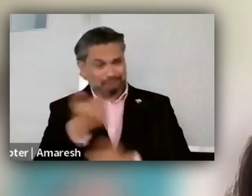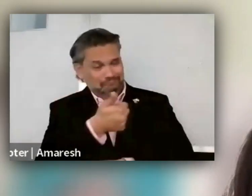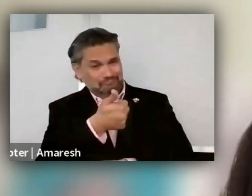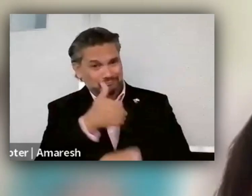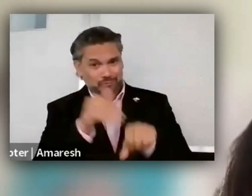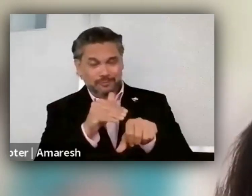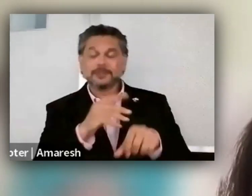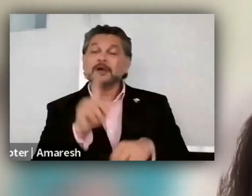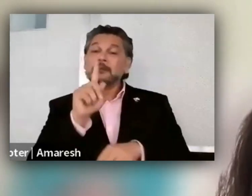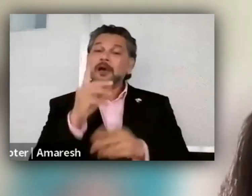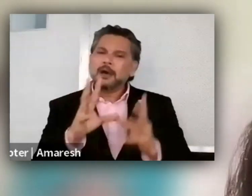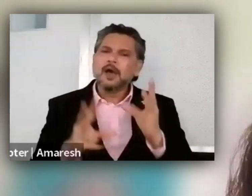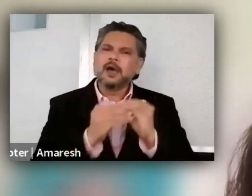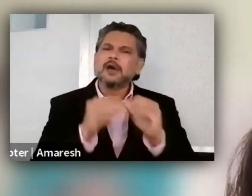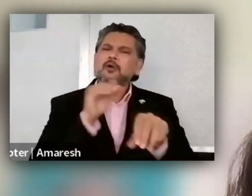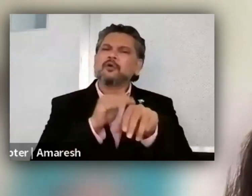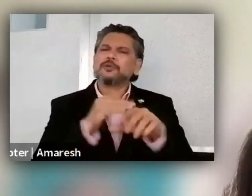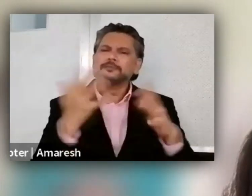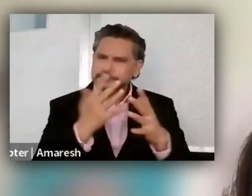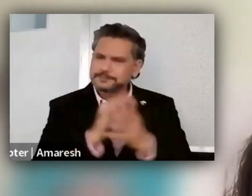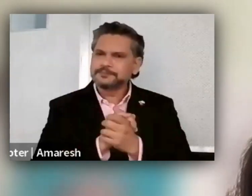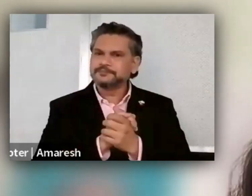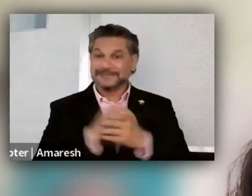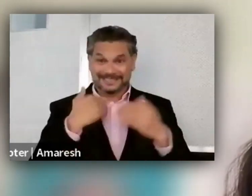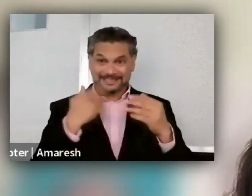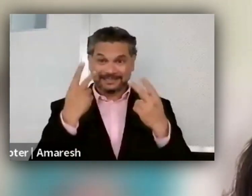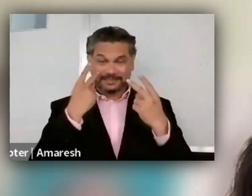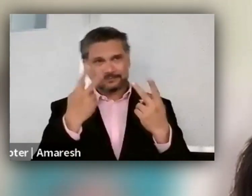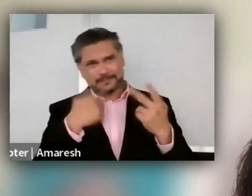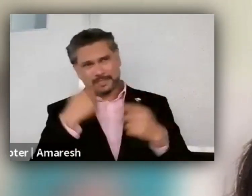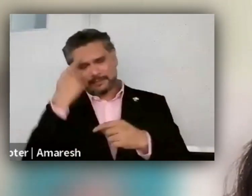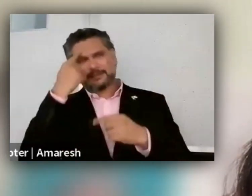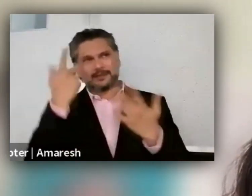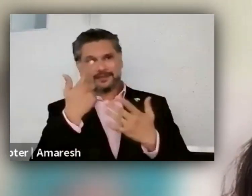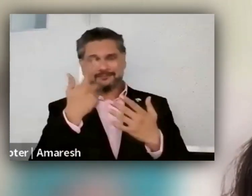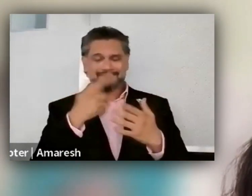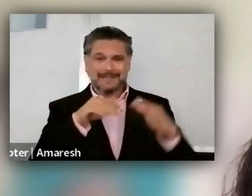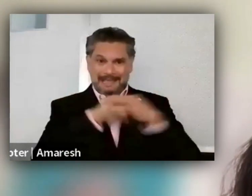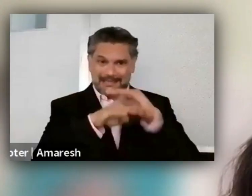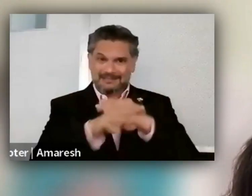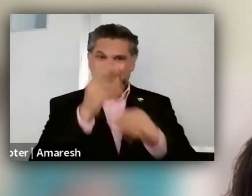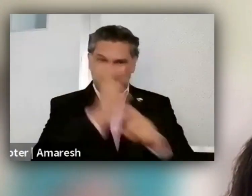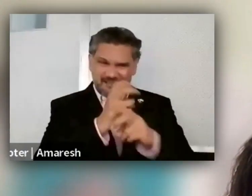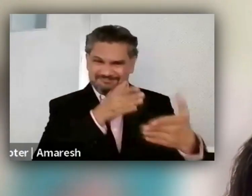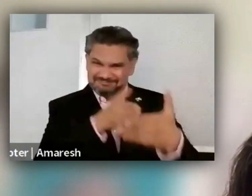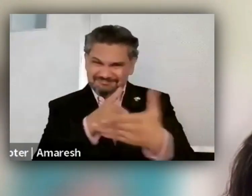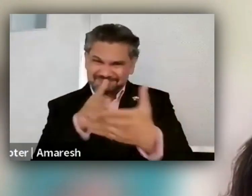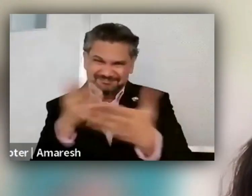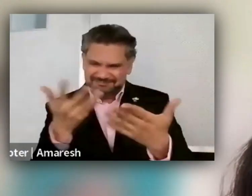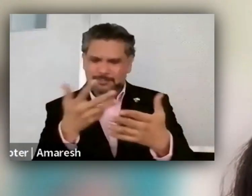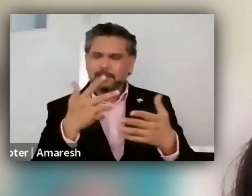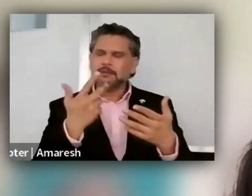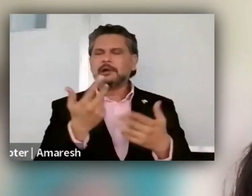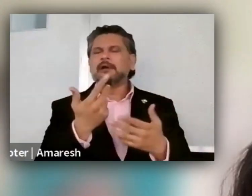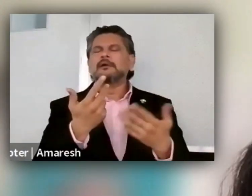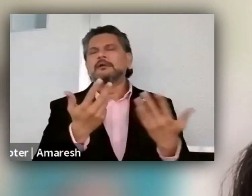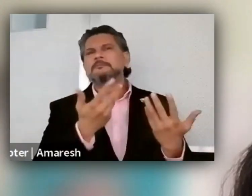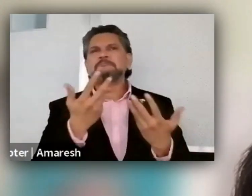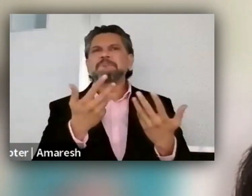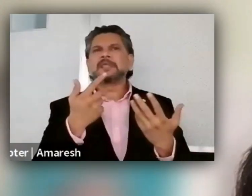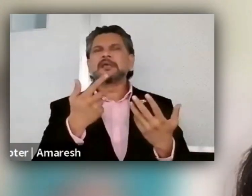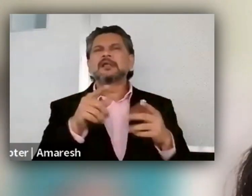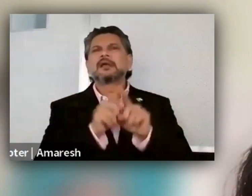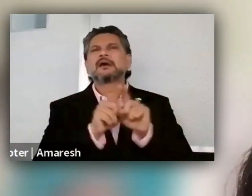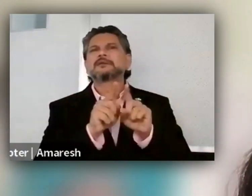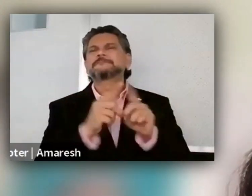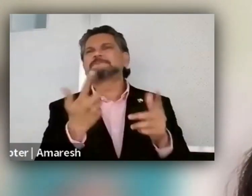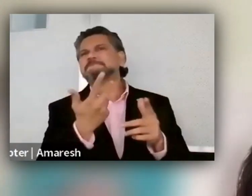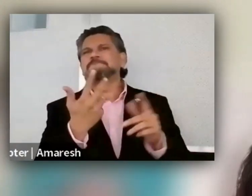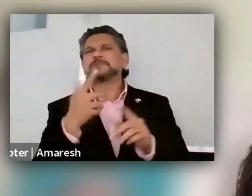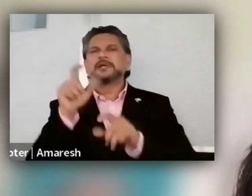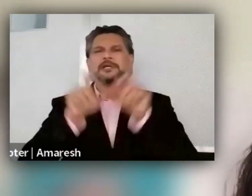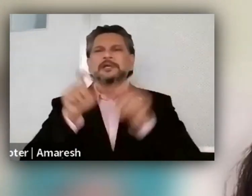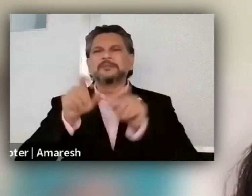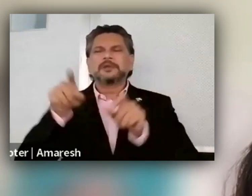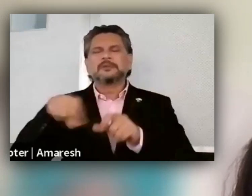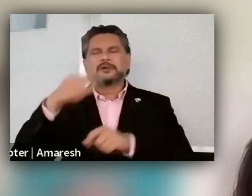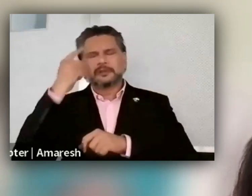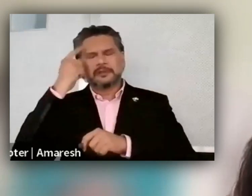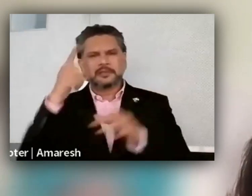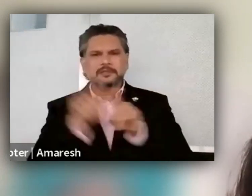But I also wanted to comment on what I find in accessibility is that people are looking at always